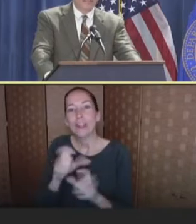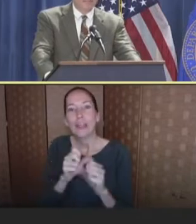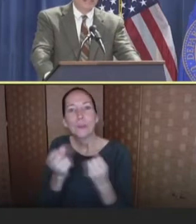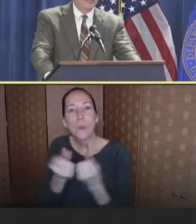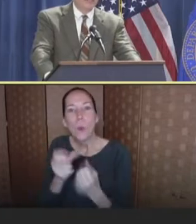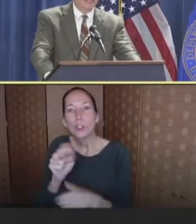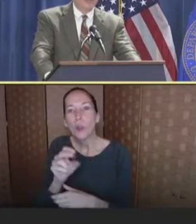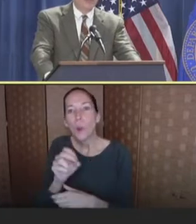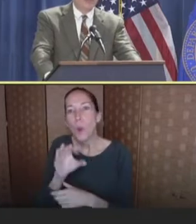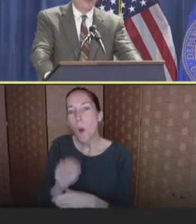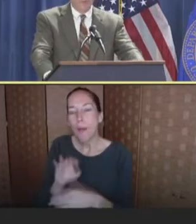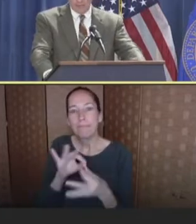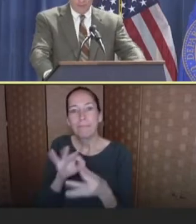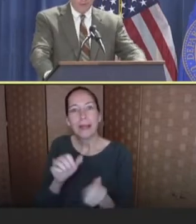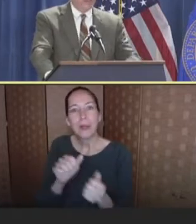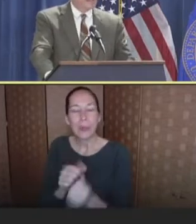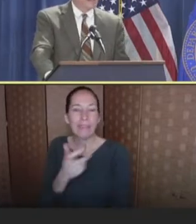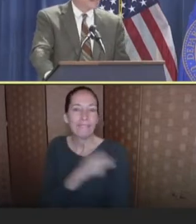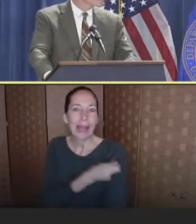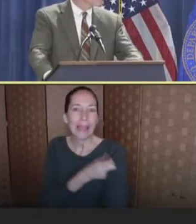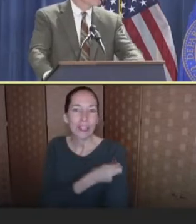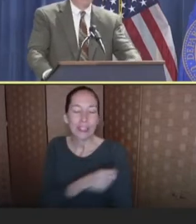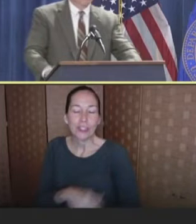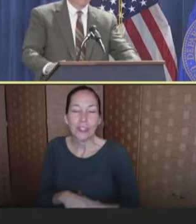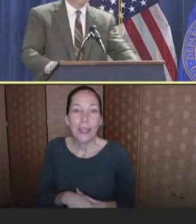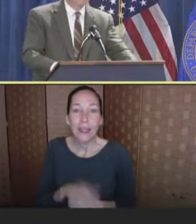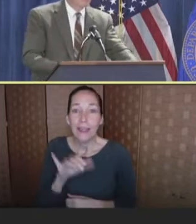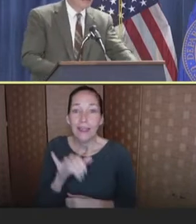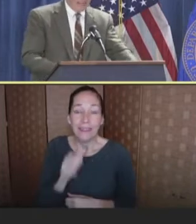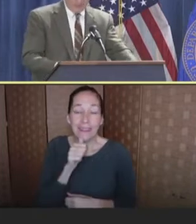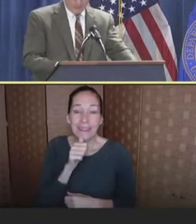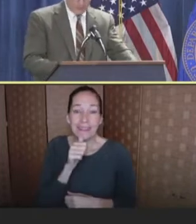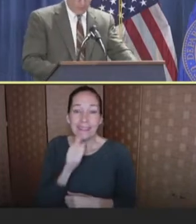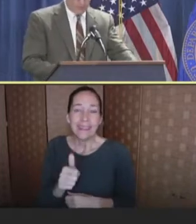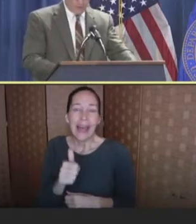If we can change social norms in a community, that's probably going to be one of our most